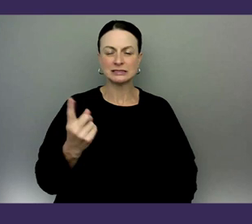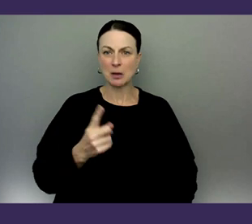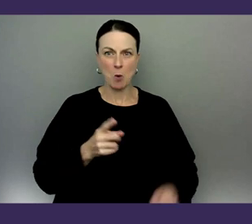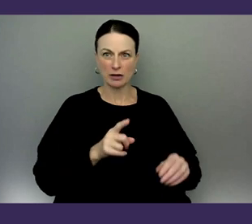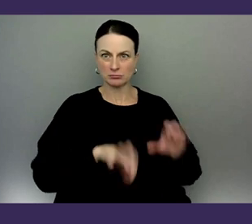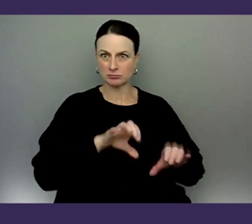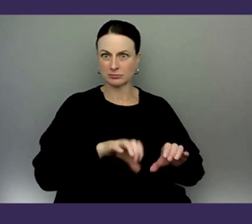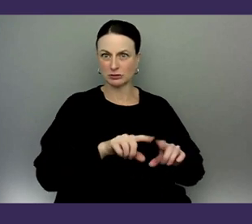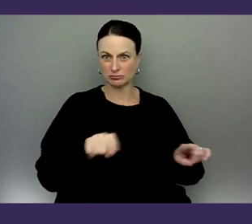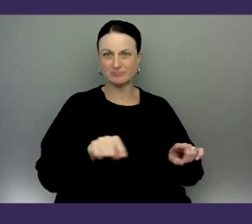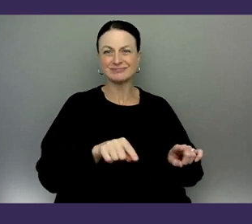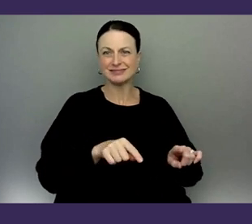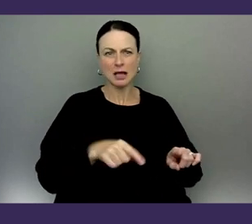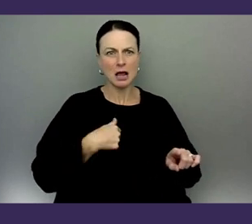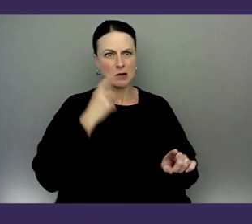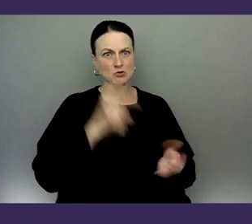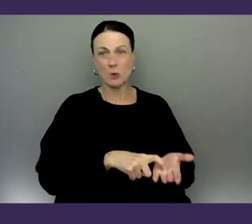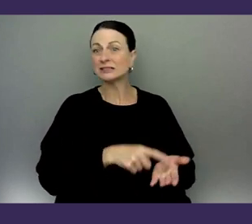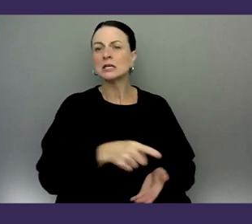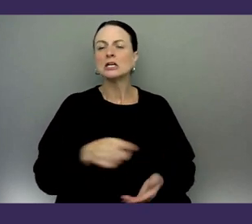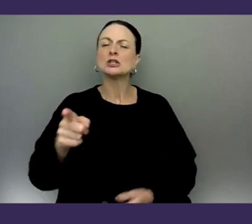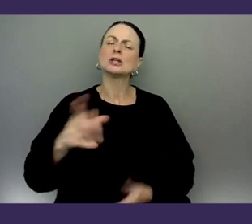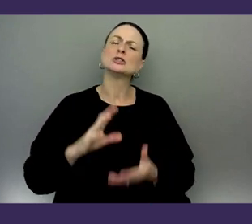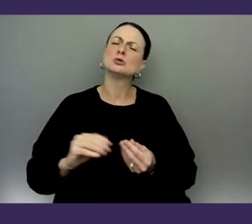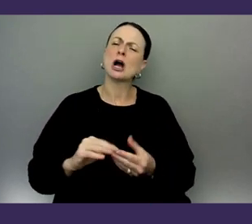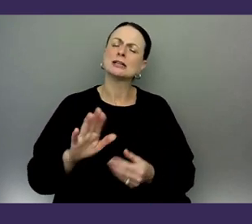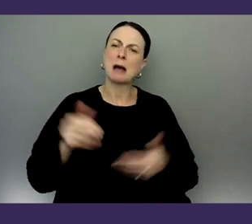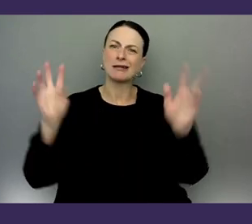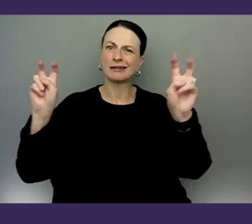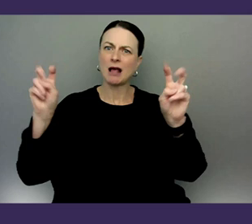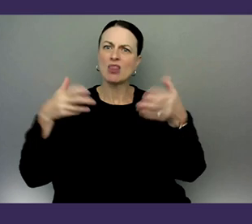and you referenced, like, the packet of the paperwork